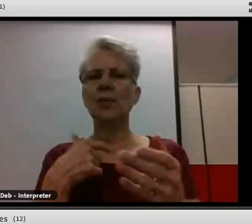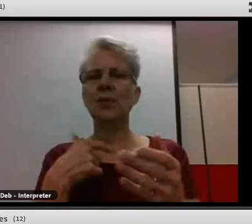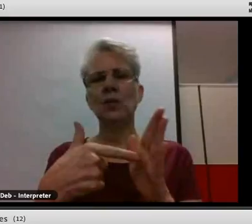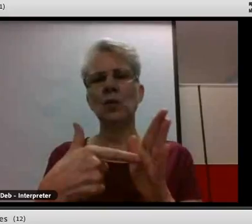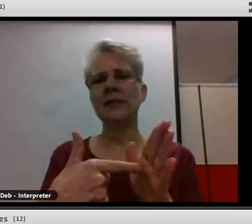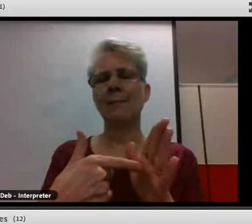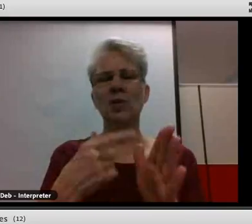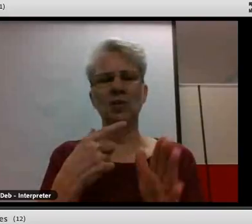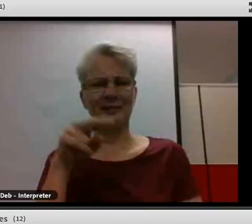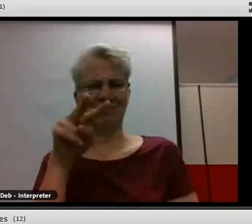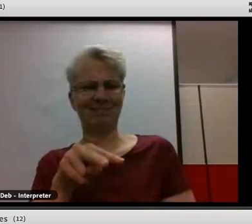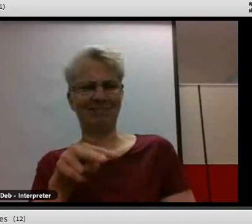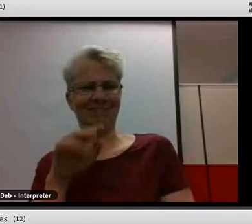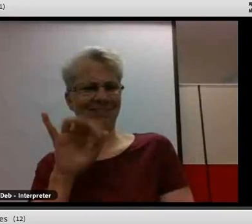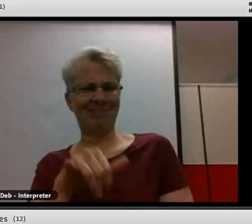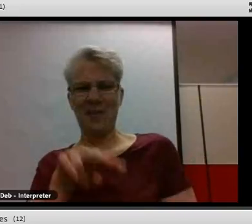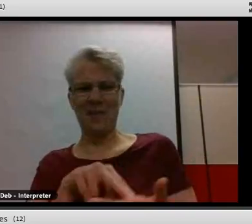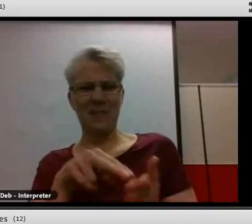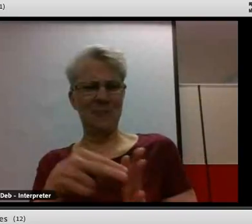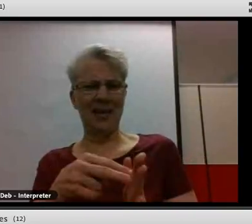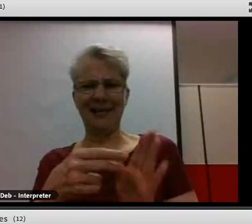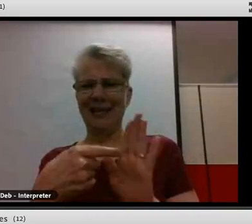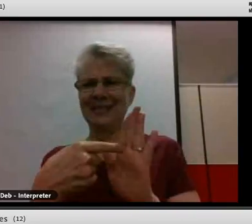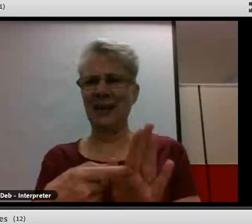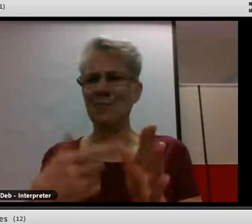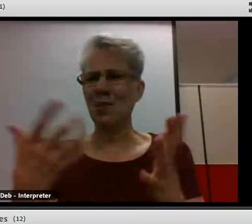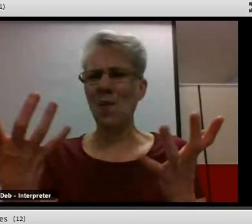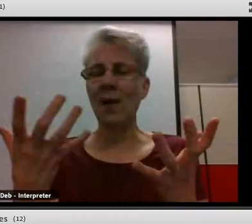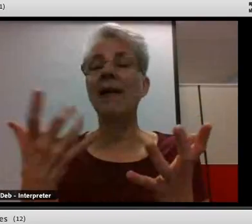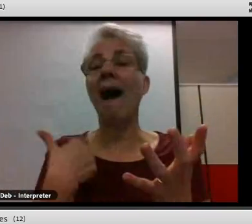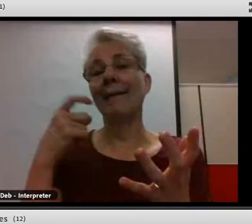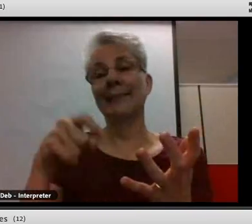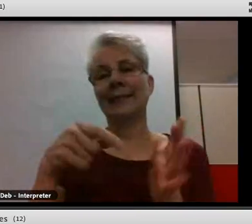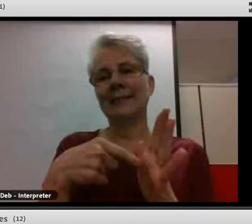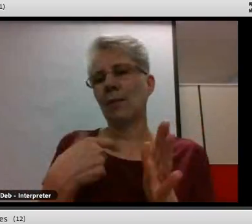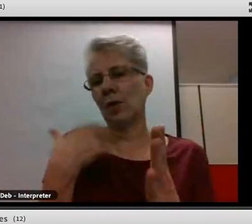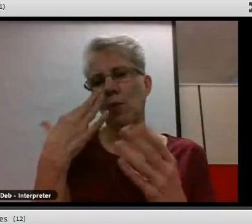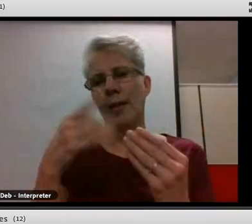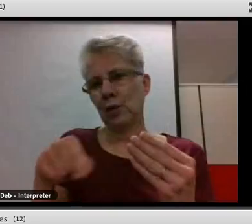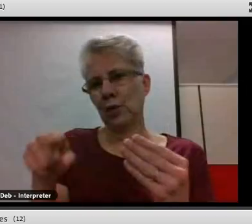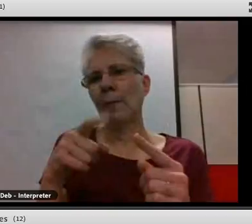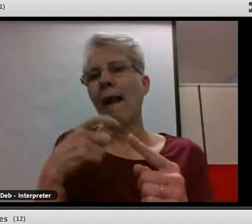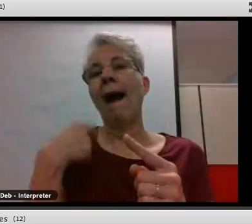characteristics of the community, it can only help you to develop better services.